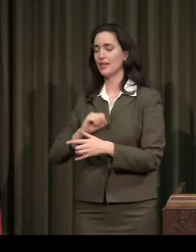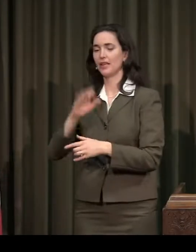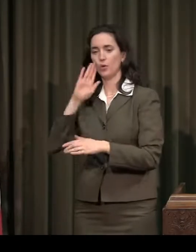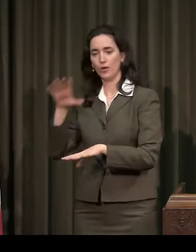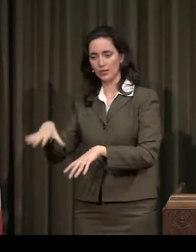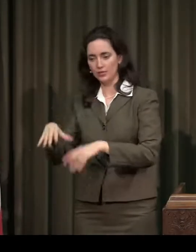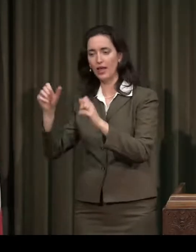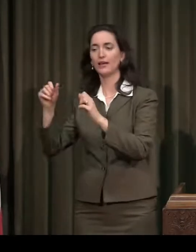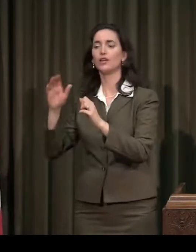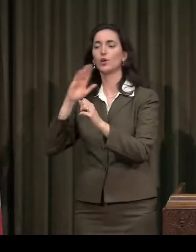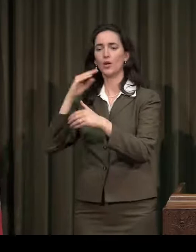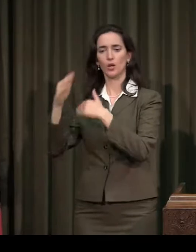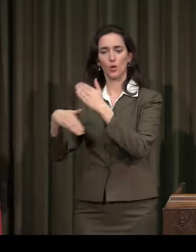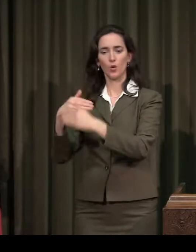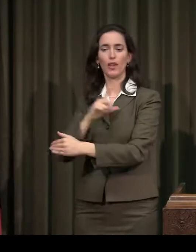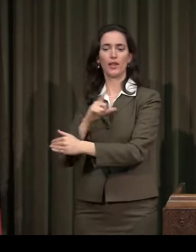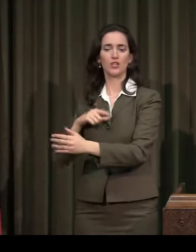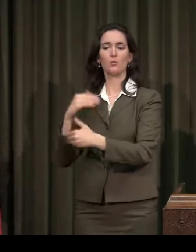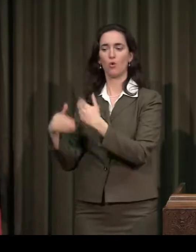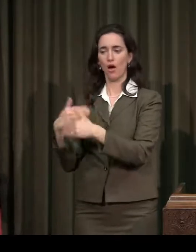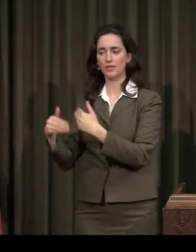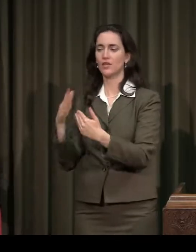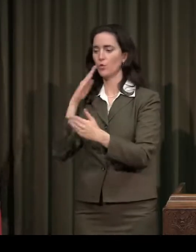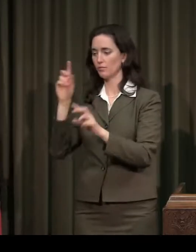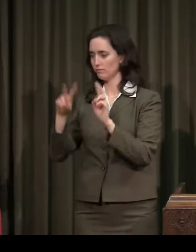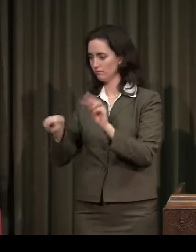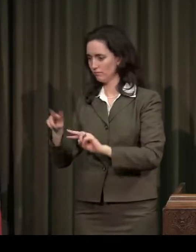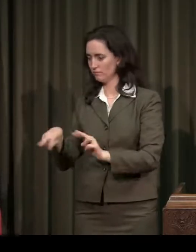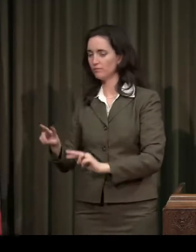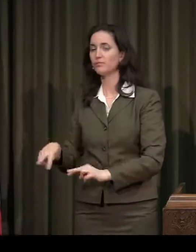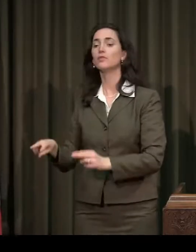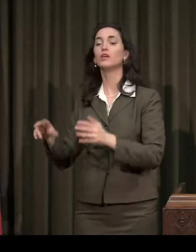through the legislative process and at the end of the day there will be a